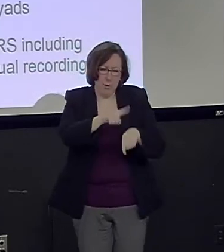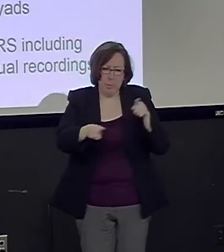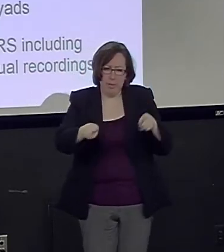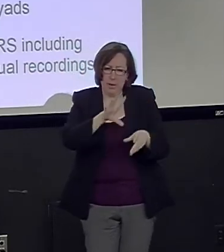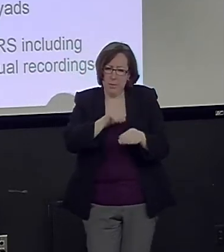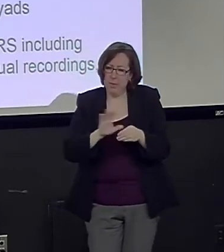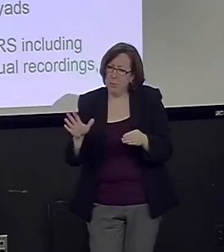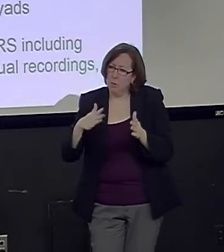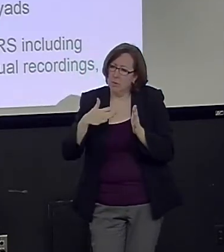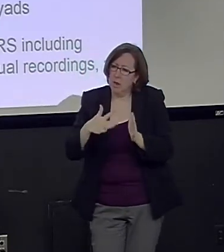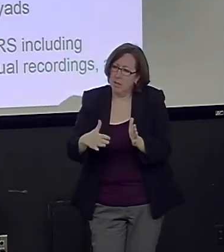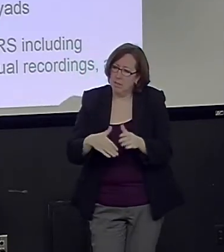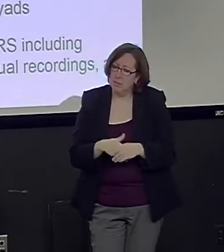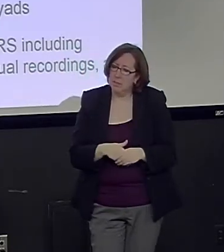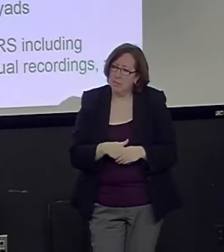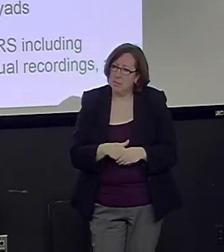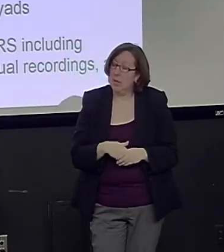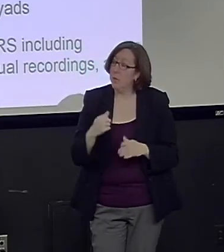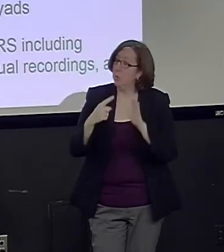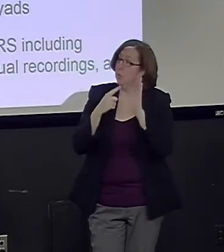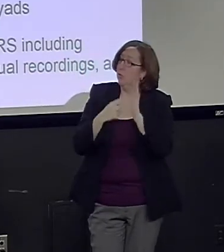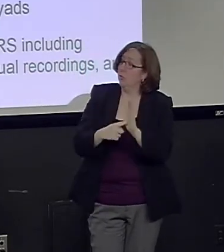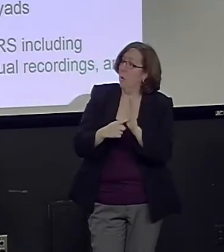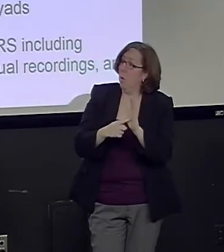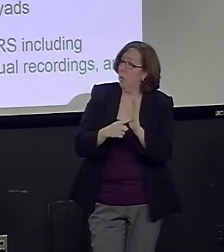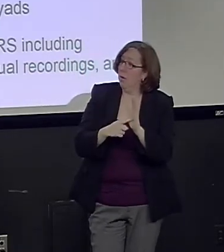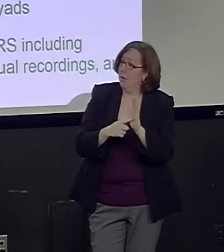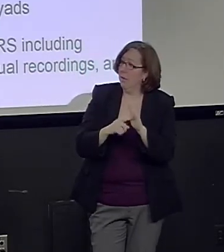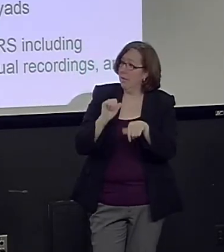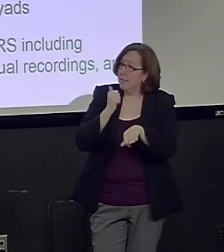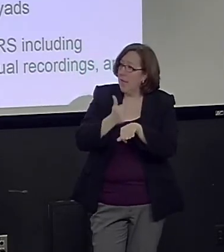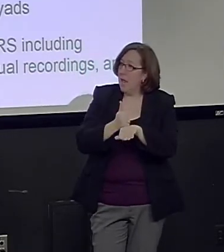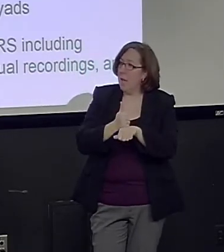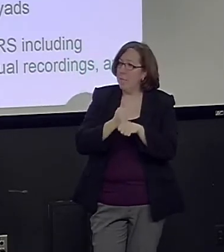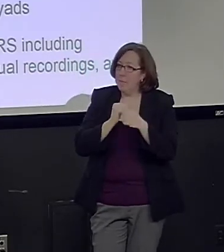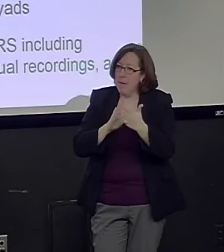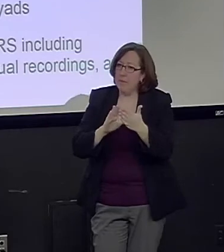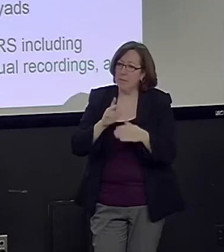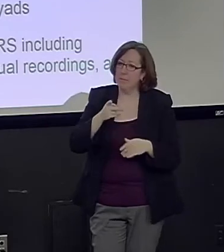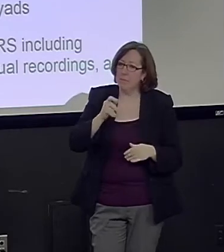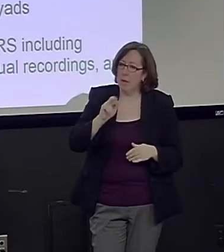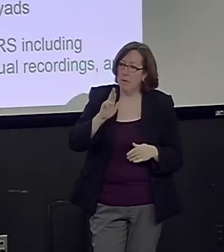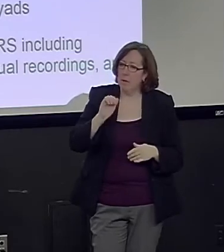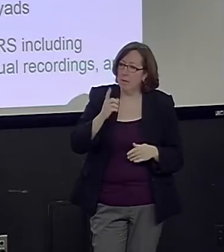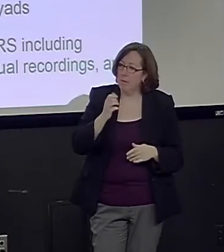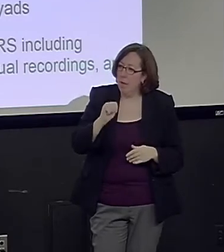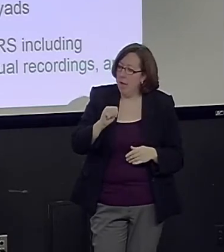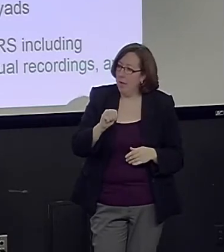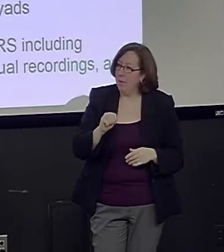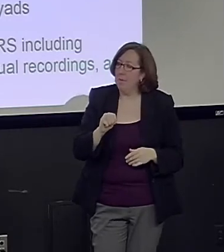of the paradigm and the setup, I can't help but think of the work by people like Deborah Tannen,